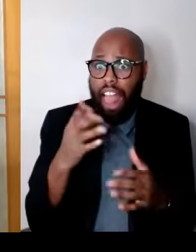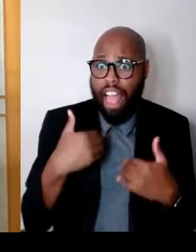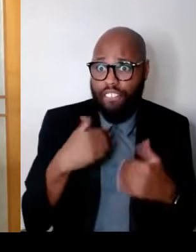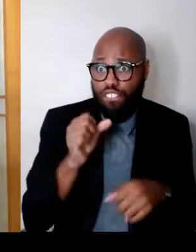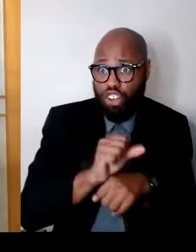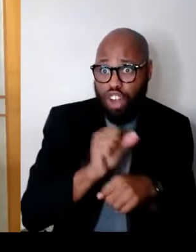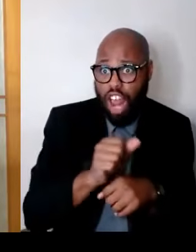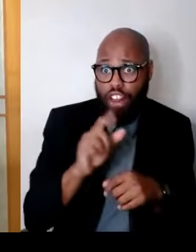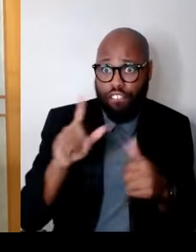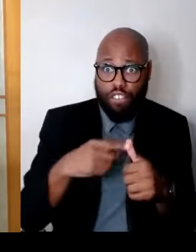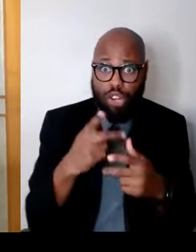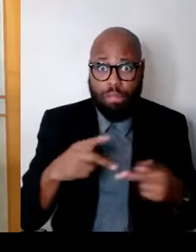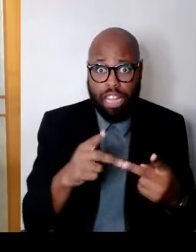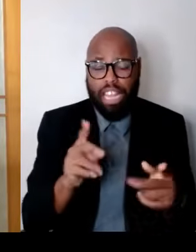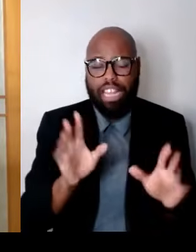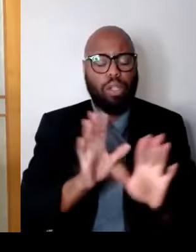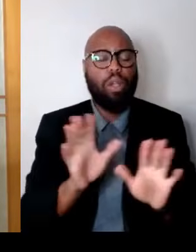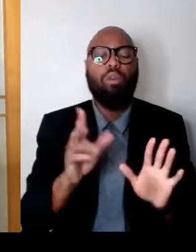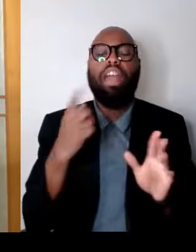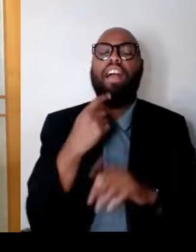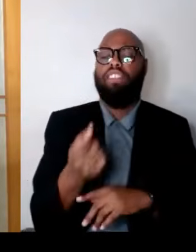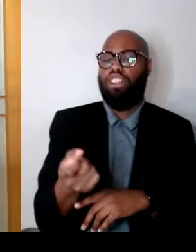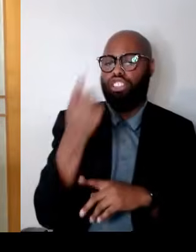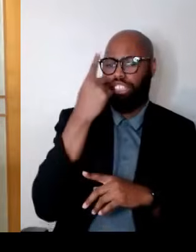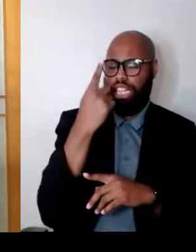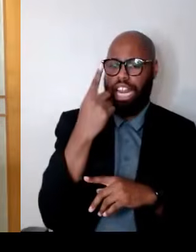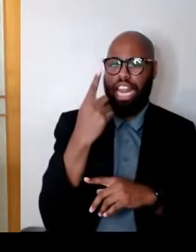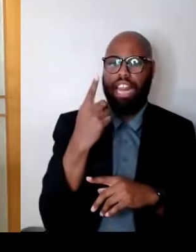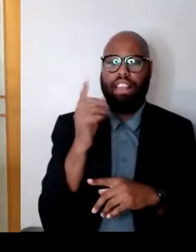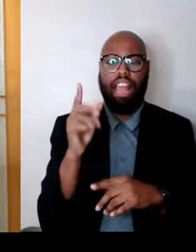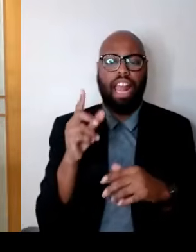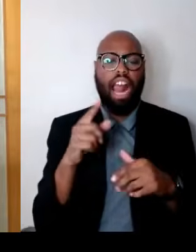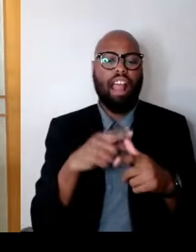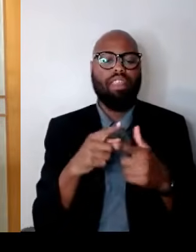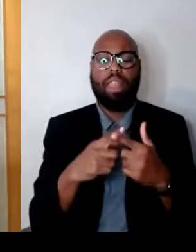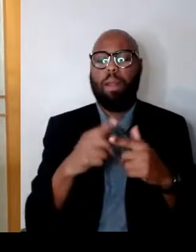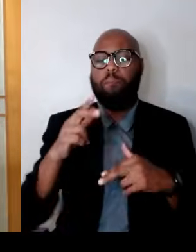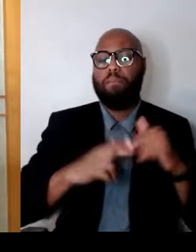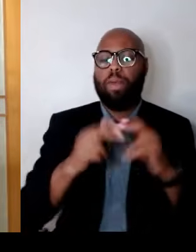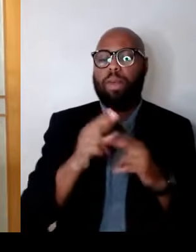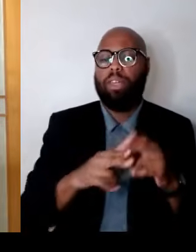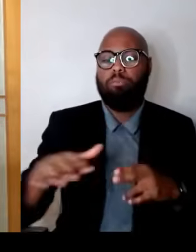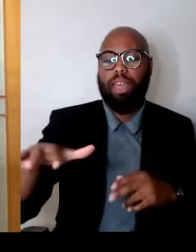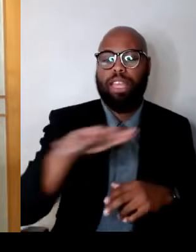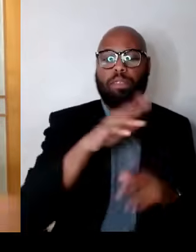and help build a space so people can learn those issues, learn the root causes,